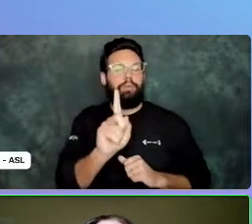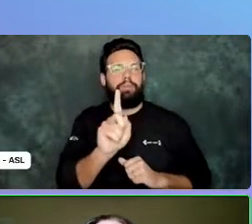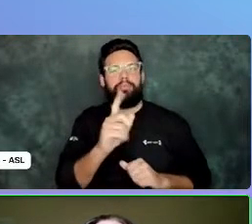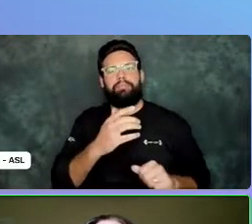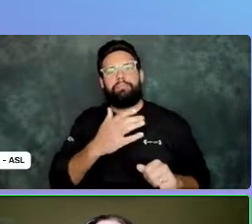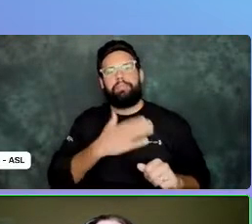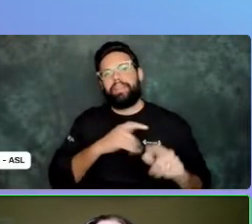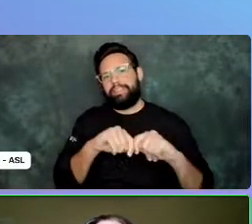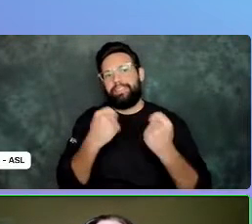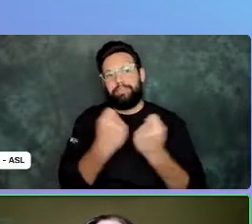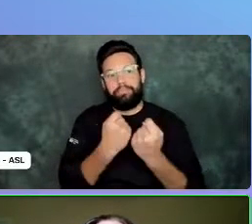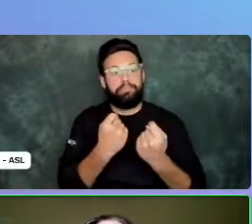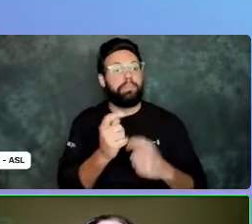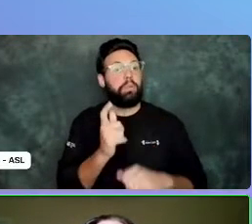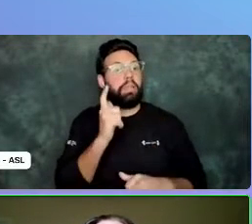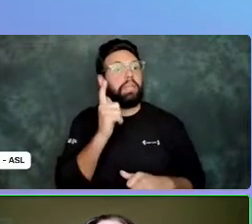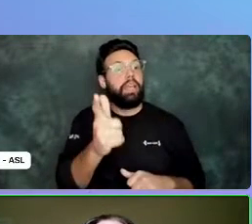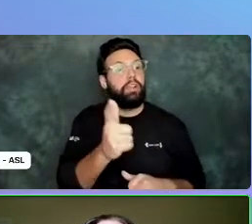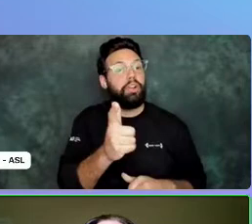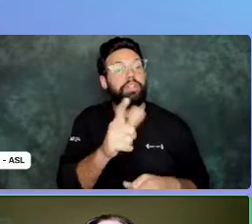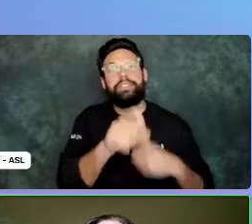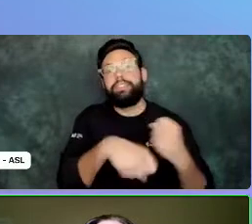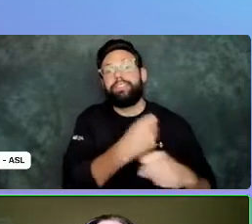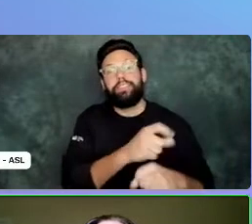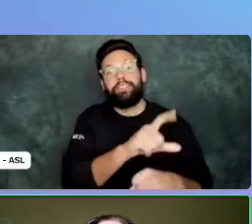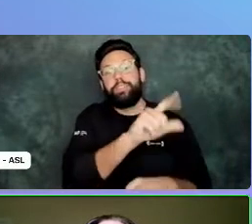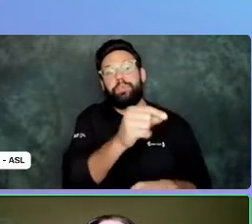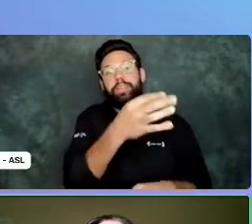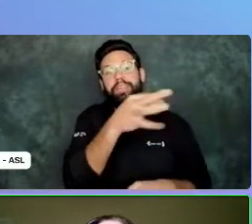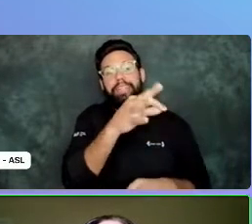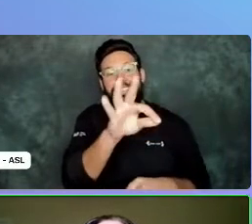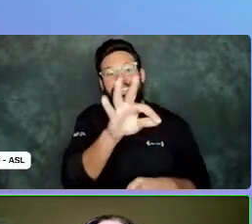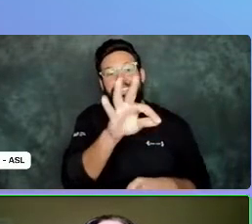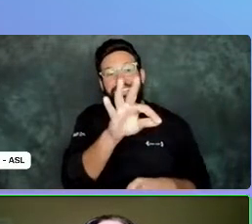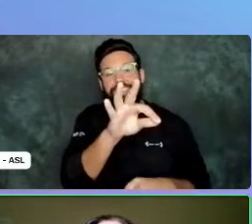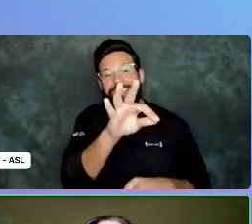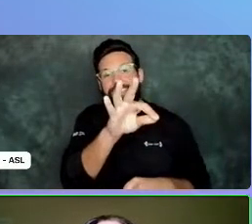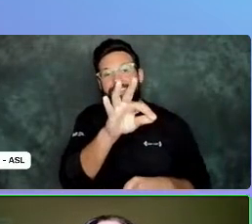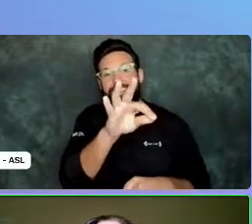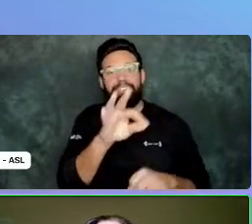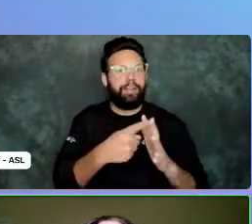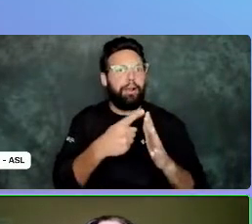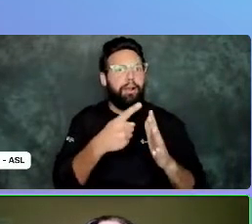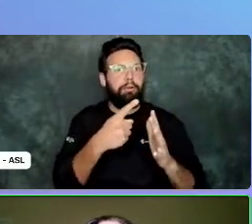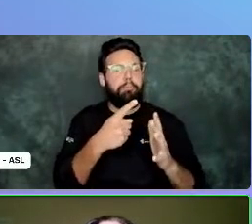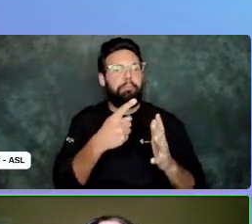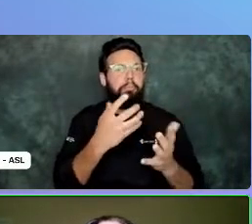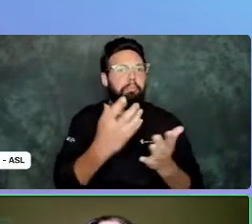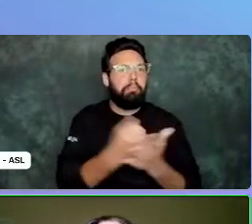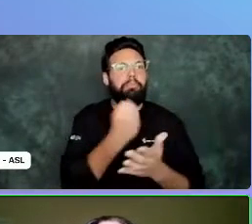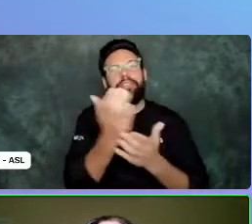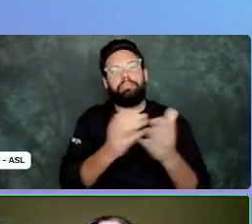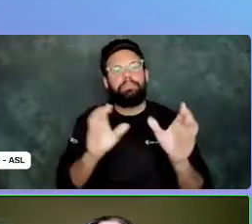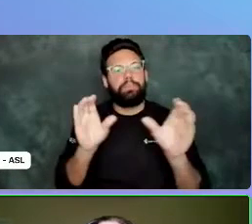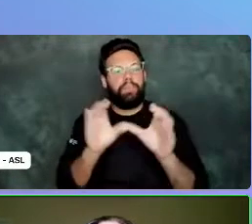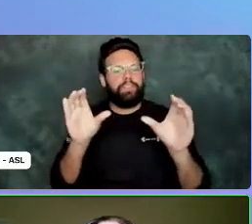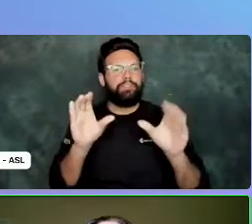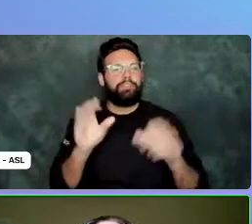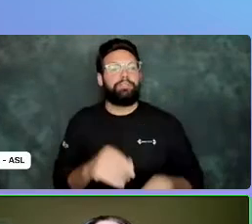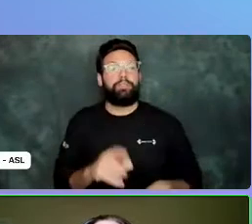development, but I became the accessibility subject matter expert for my team, and I decided in 2019 to go ahead and get some certifications